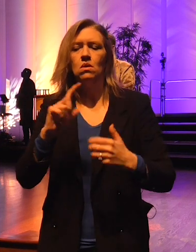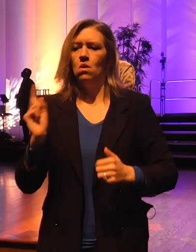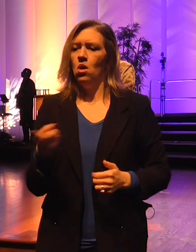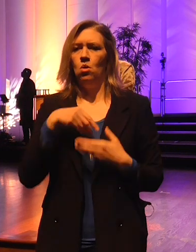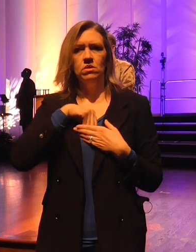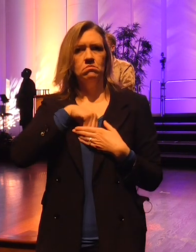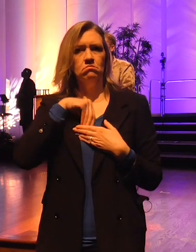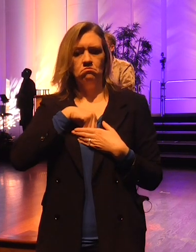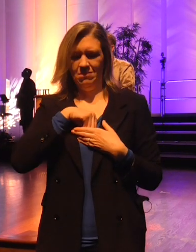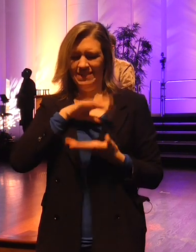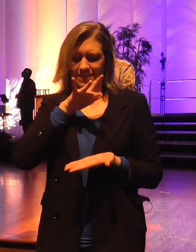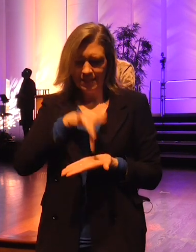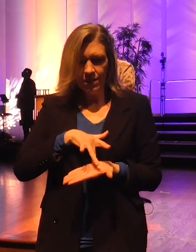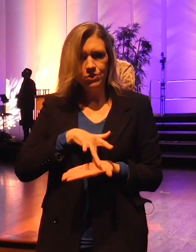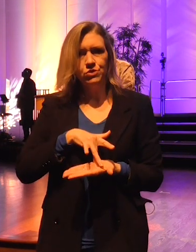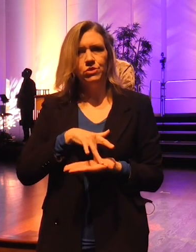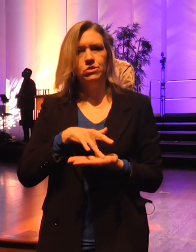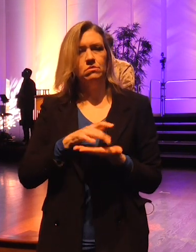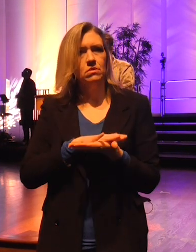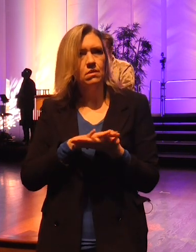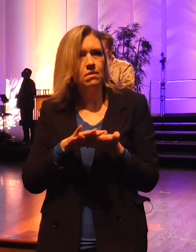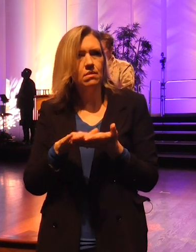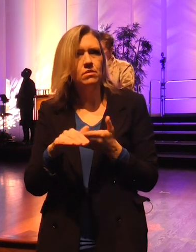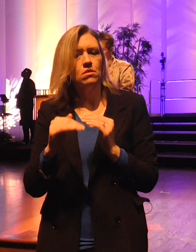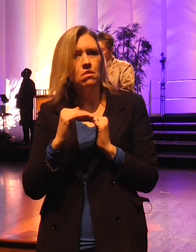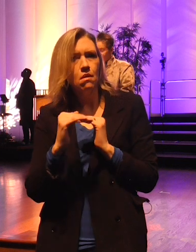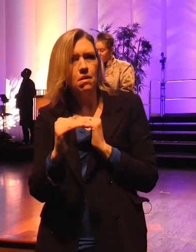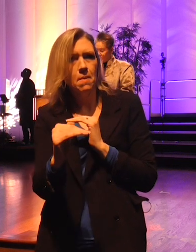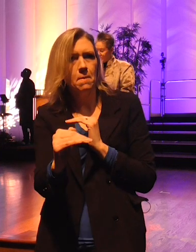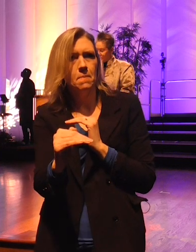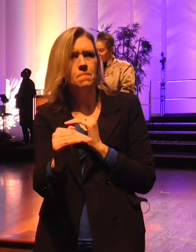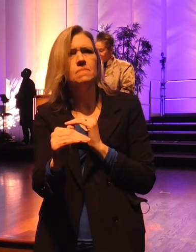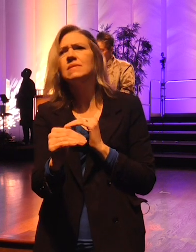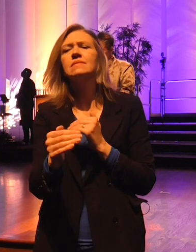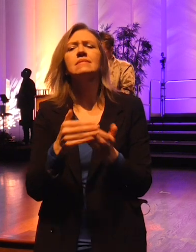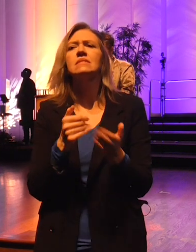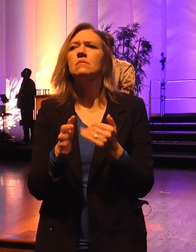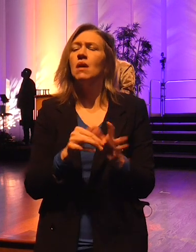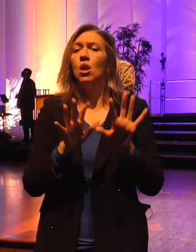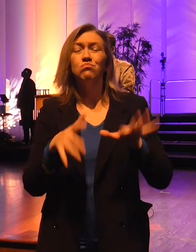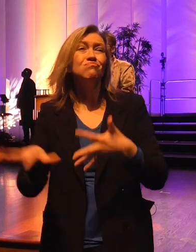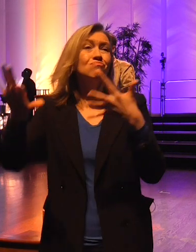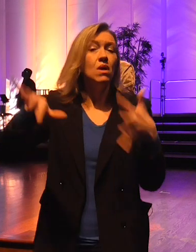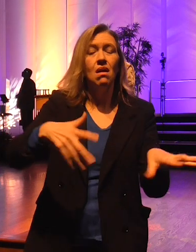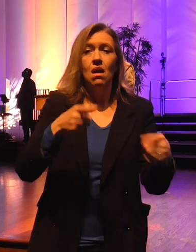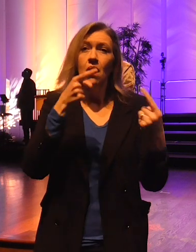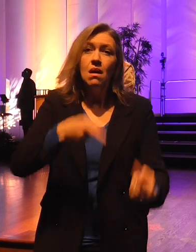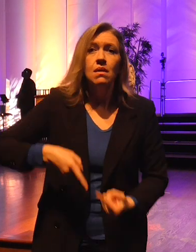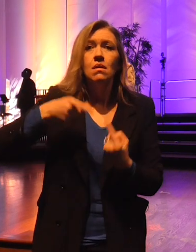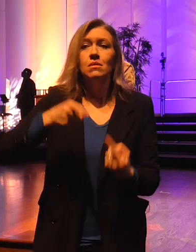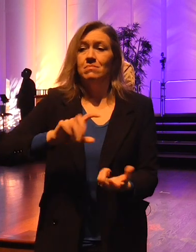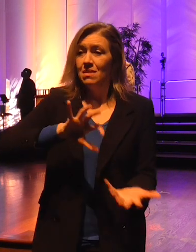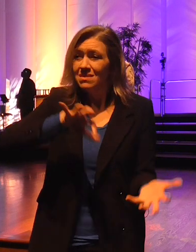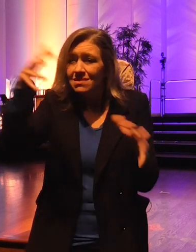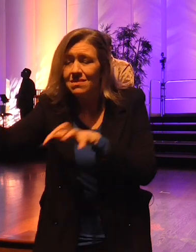the center of your being no matter how turbulent the waves may be on the ocean of your experience